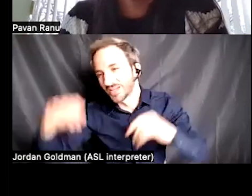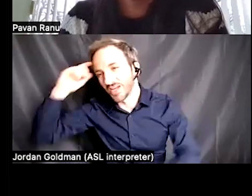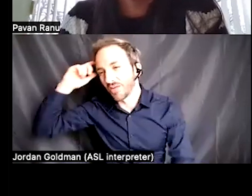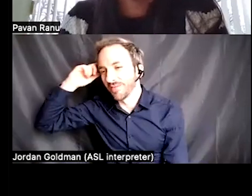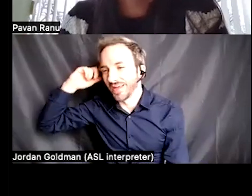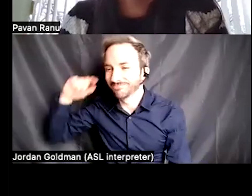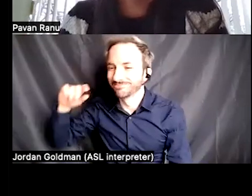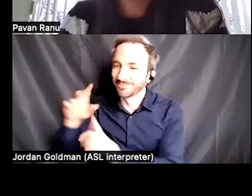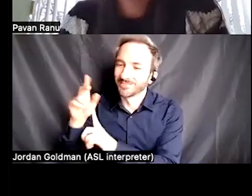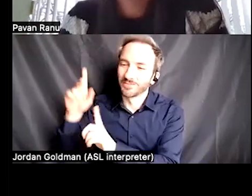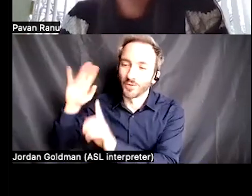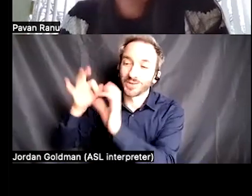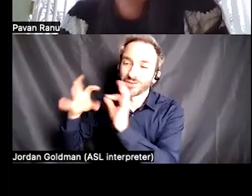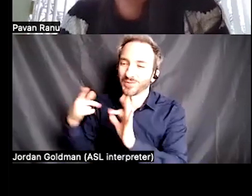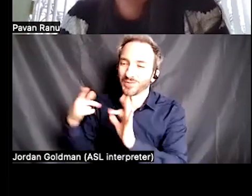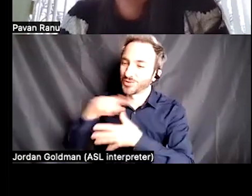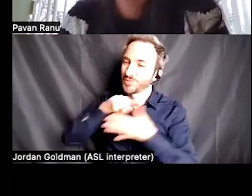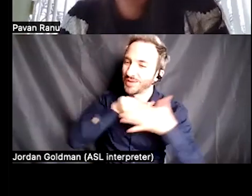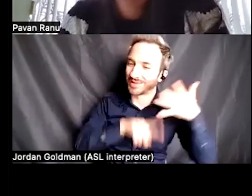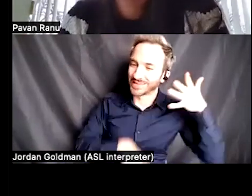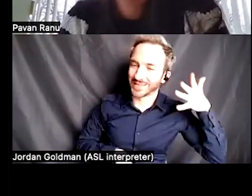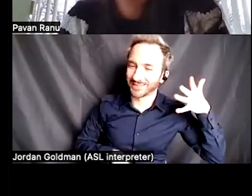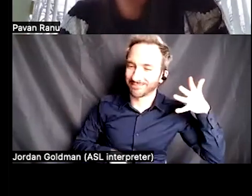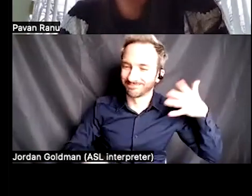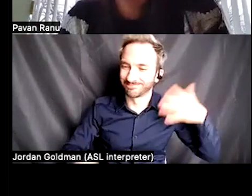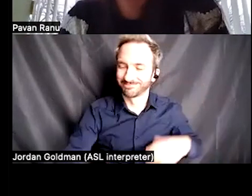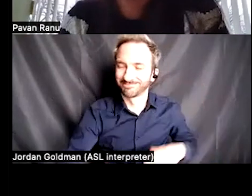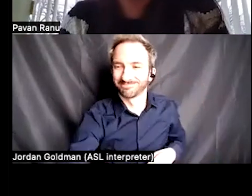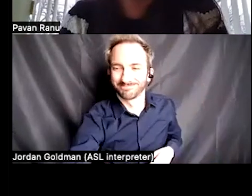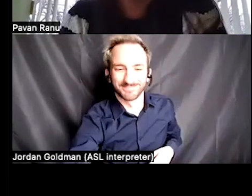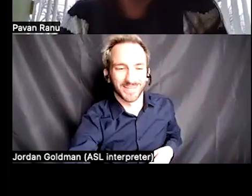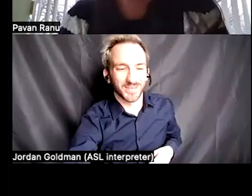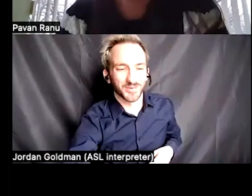Jordan: Sorry, Pavan. Pavan: If you're wondering... Jordan: For the interpreter, could you make that list again? Pavan: Sure, yeah. Jordan: Thank you.